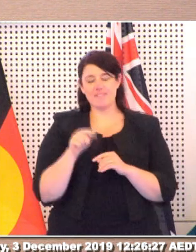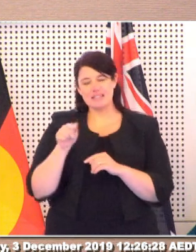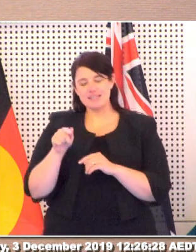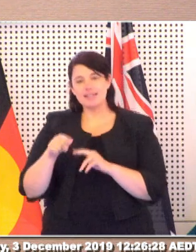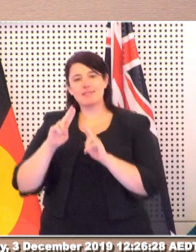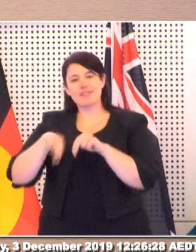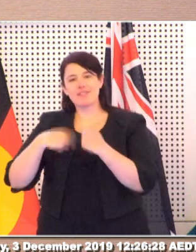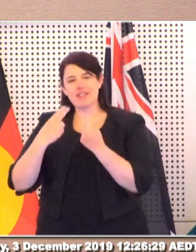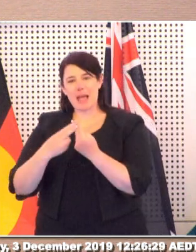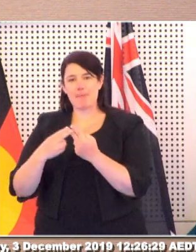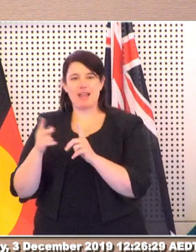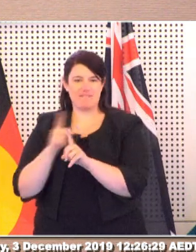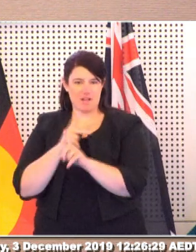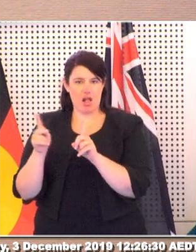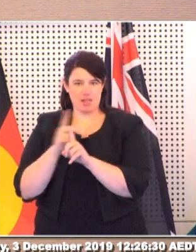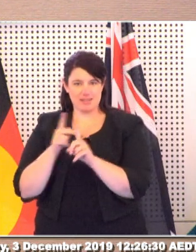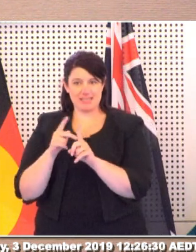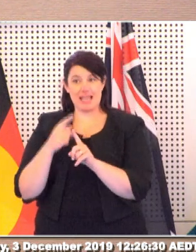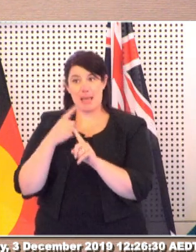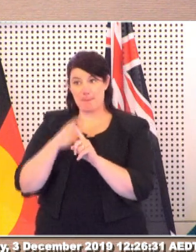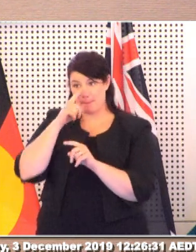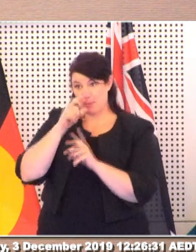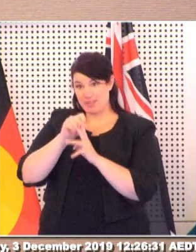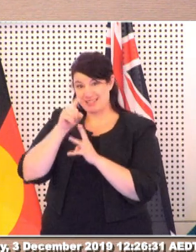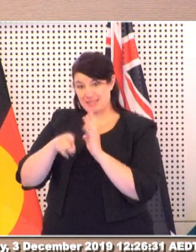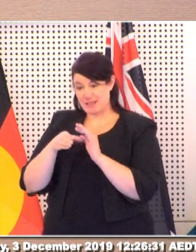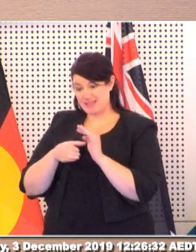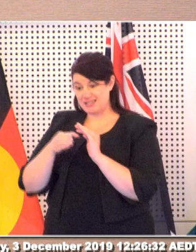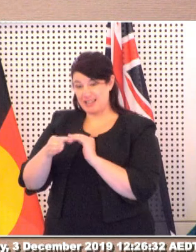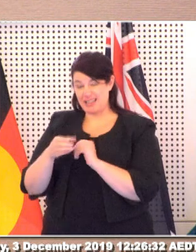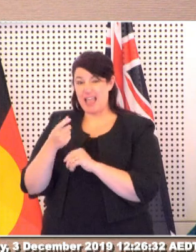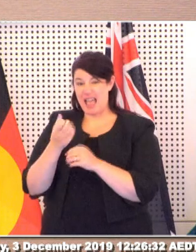experience of people with disability who experience family violence.